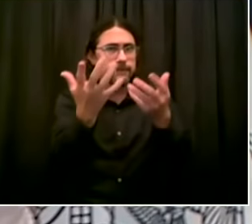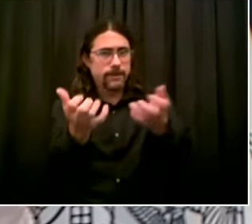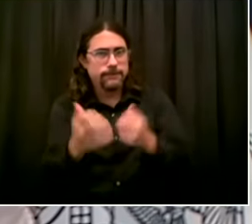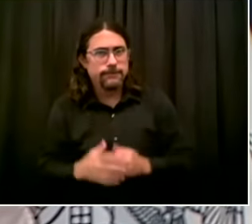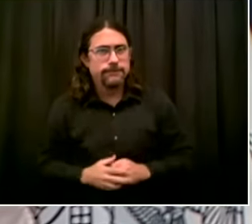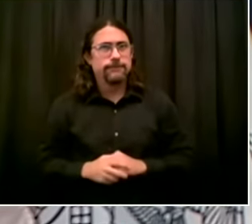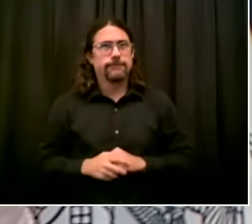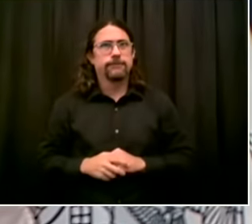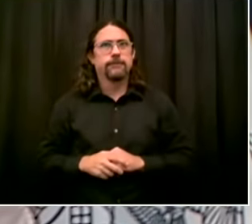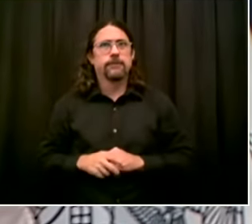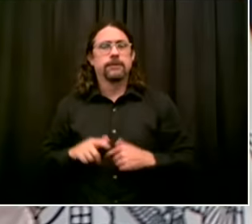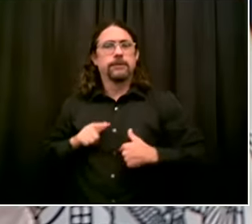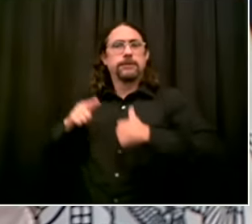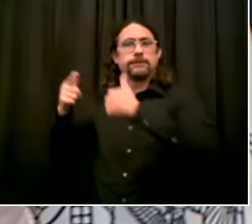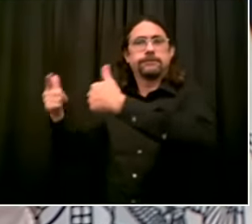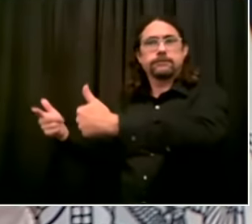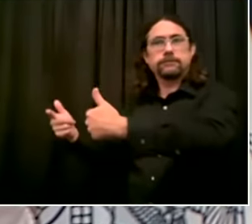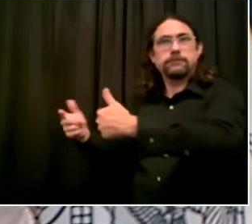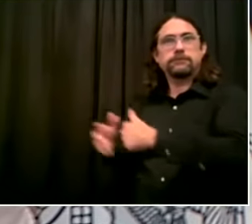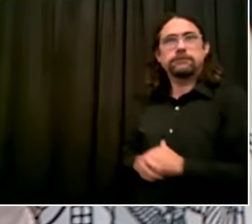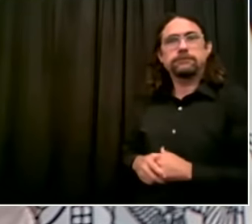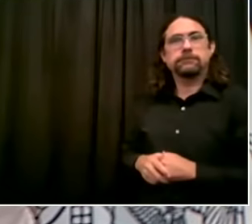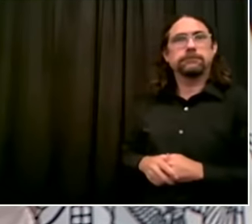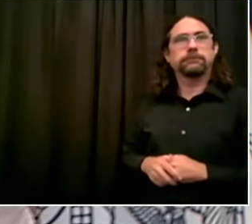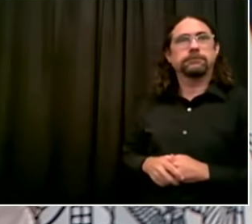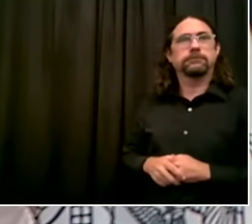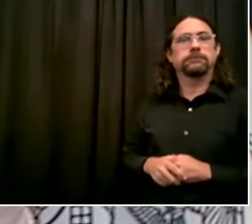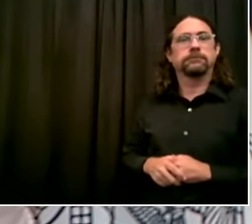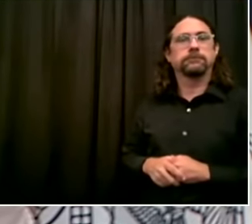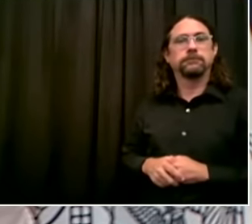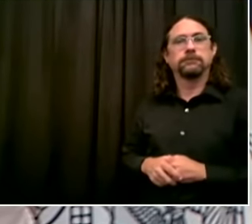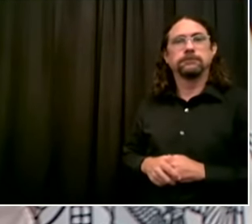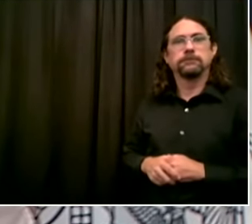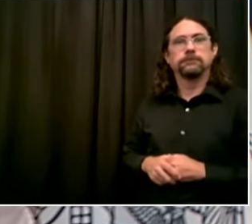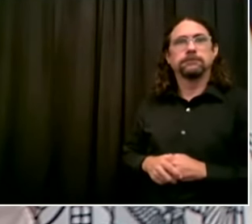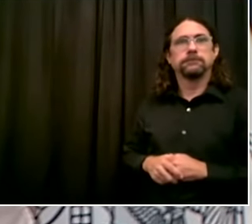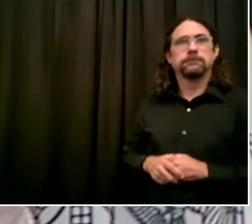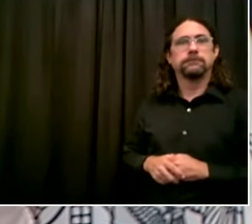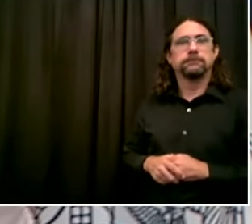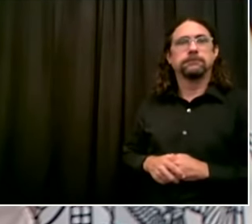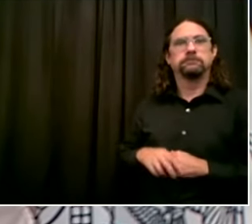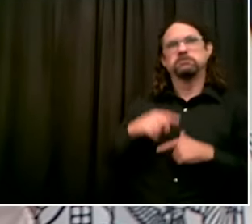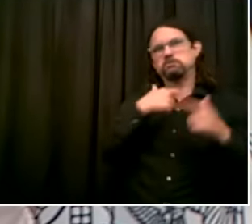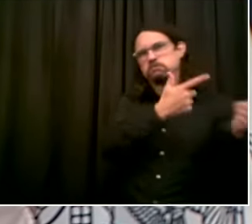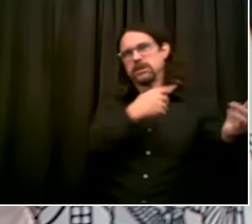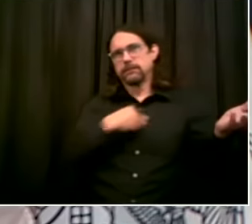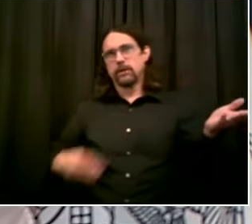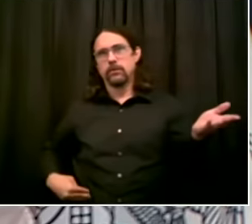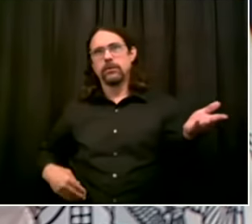I WILL CLARIFY THE AREAS THAT WE E ARLOOKING AT ARE BROADER